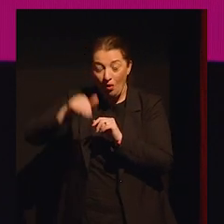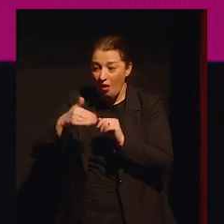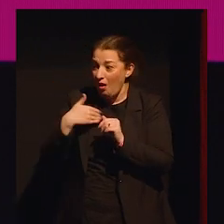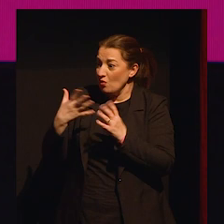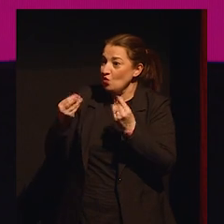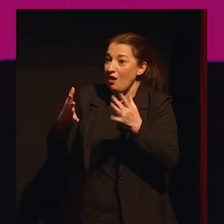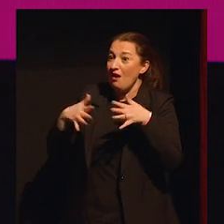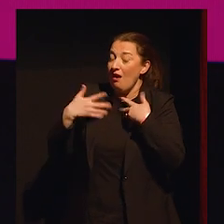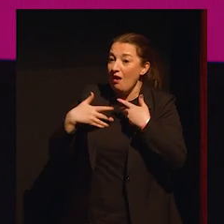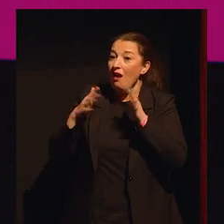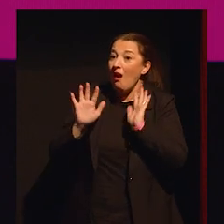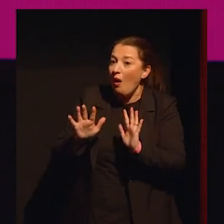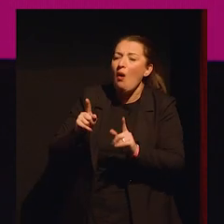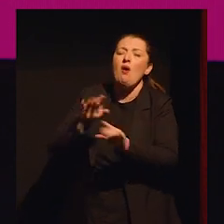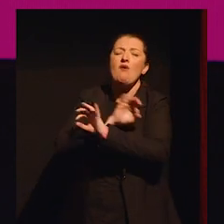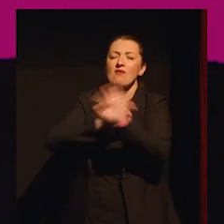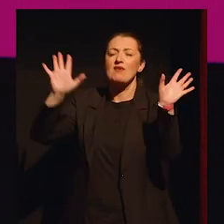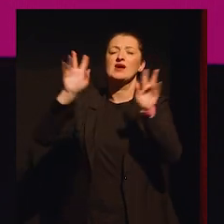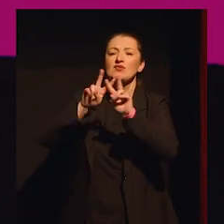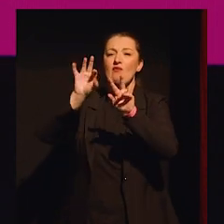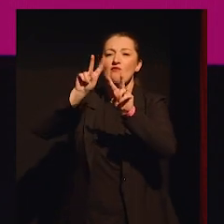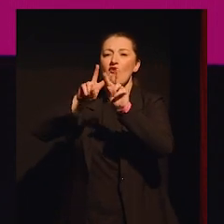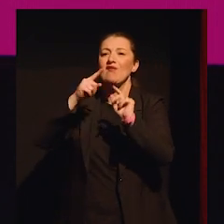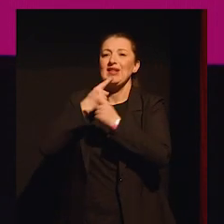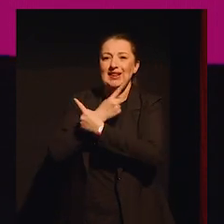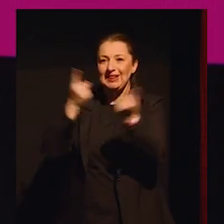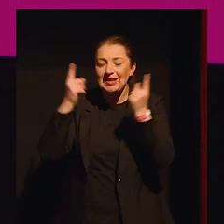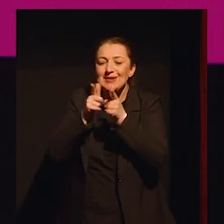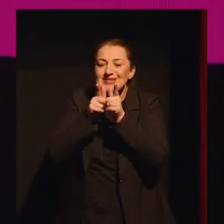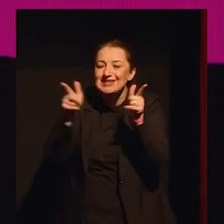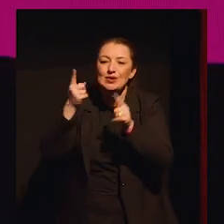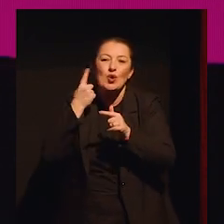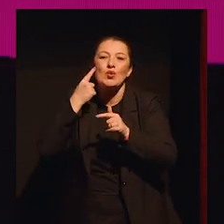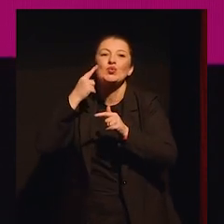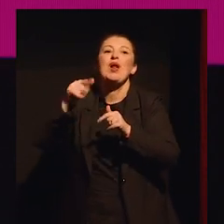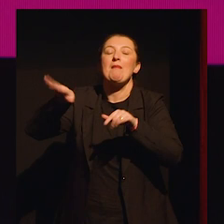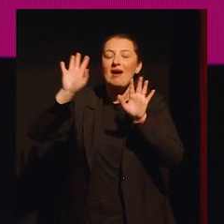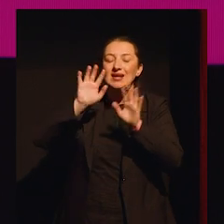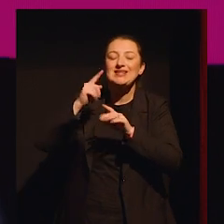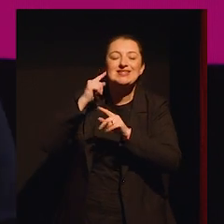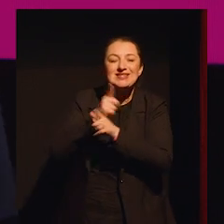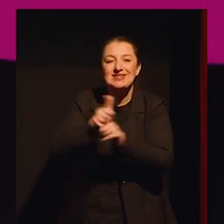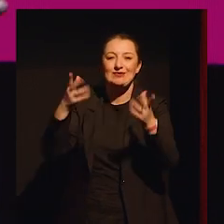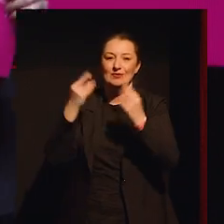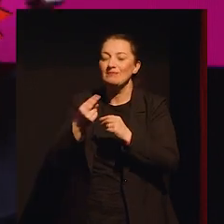So, we said: “let’s wow” and we wanted to be the pixels of those who cannot make their voices heard. We thought: “Can we develop games